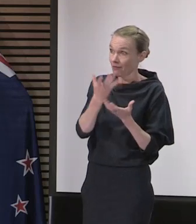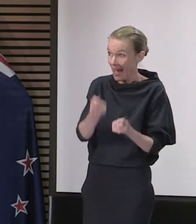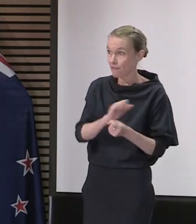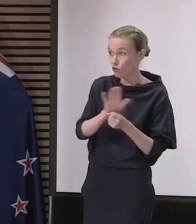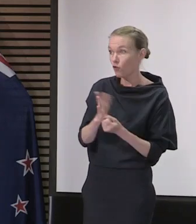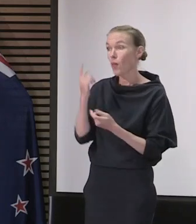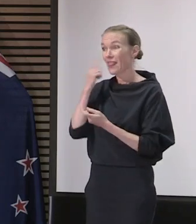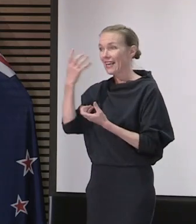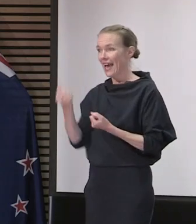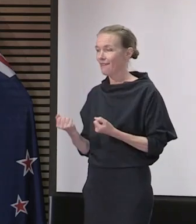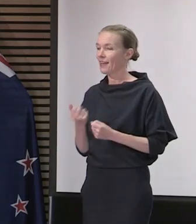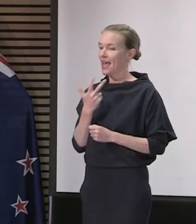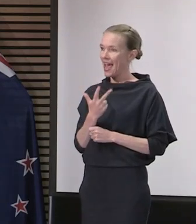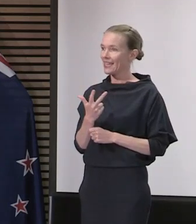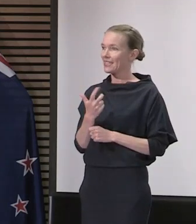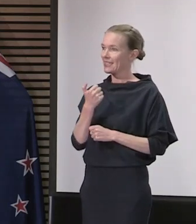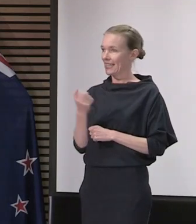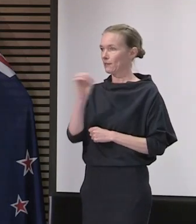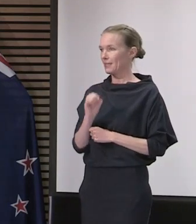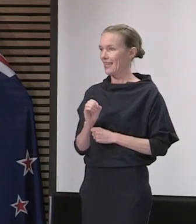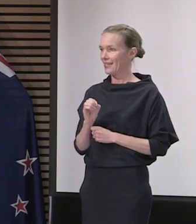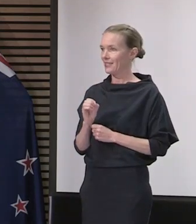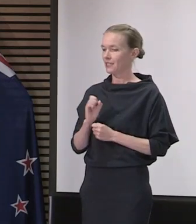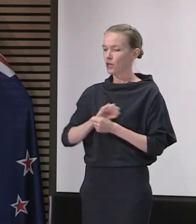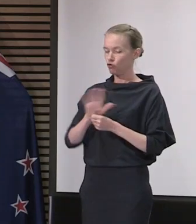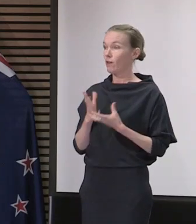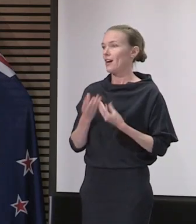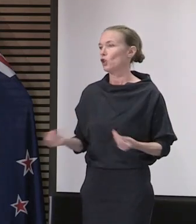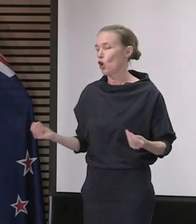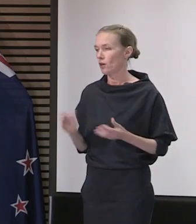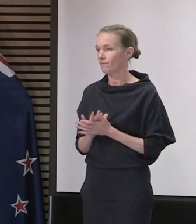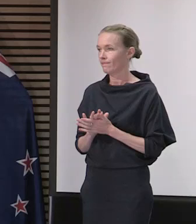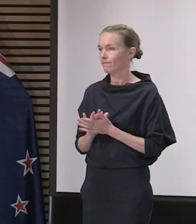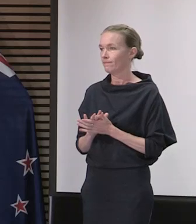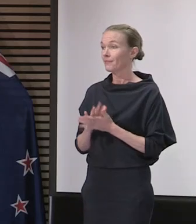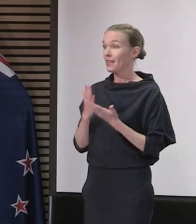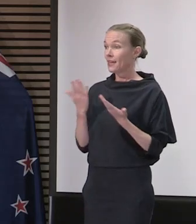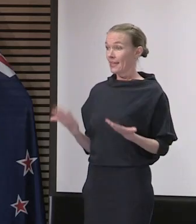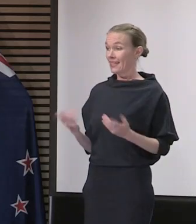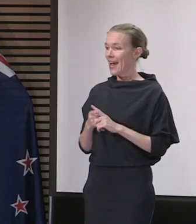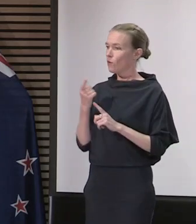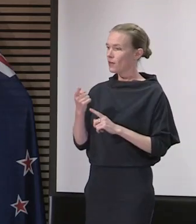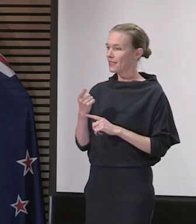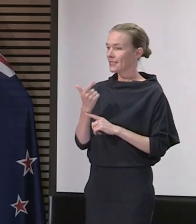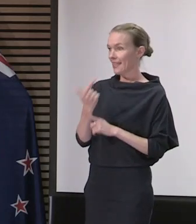our total confirmed and probable cases are considered